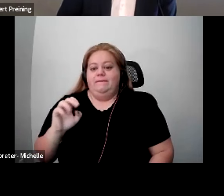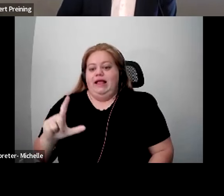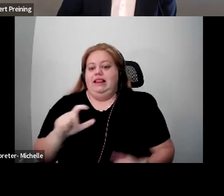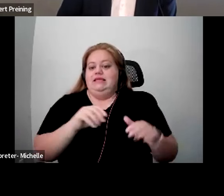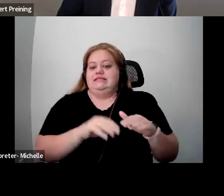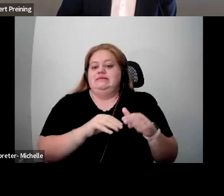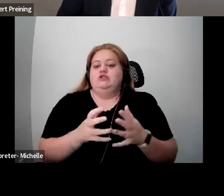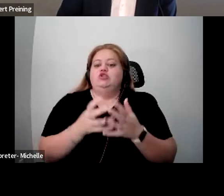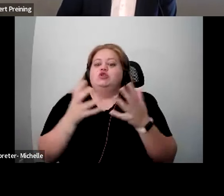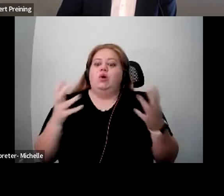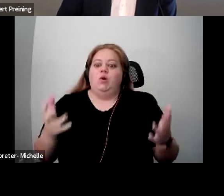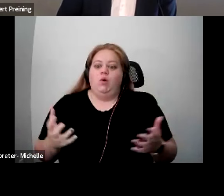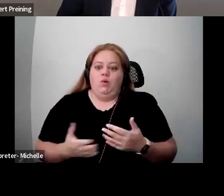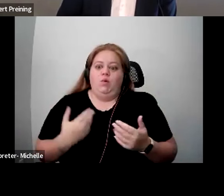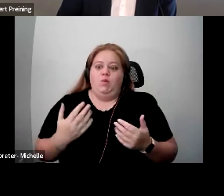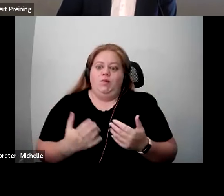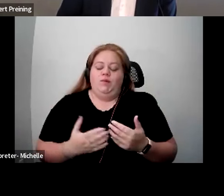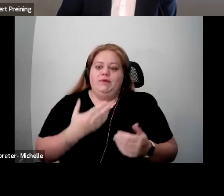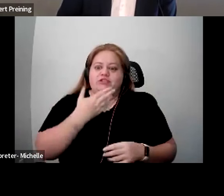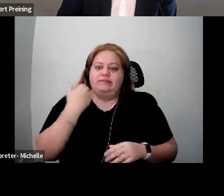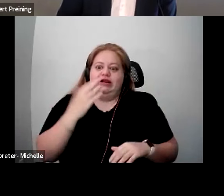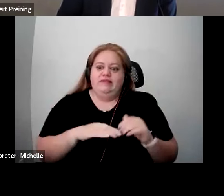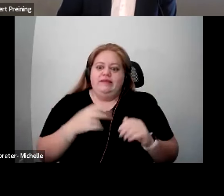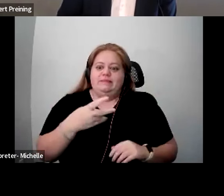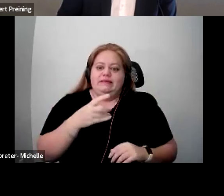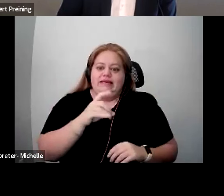And, yeah, I thought that moving to HTML